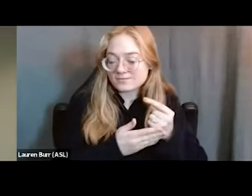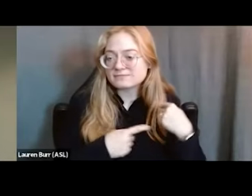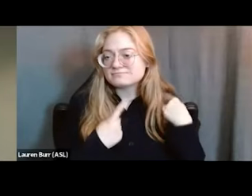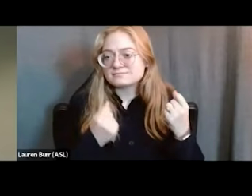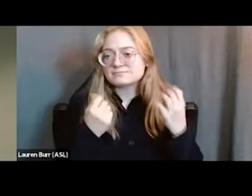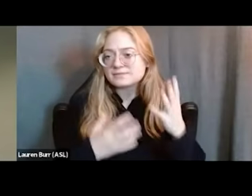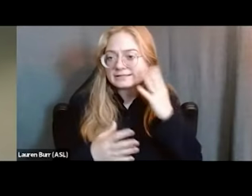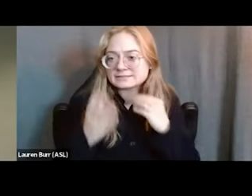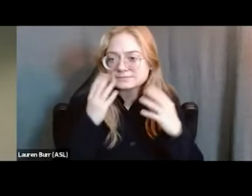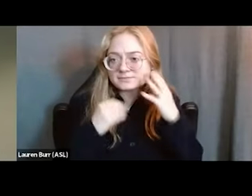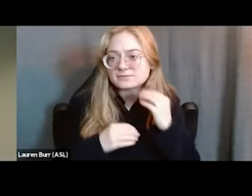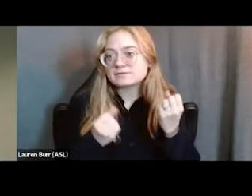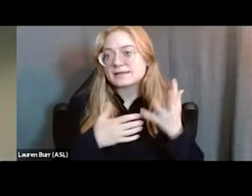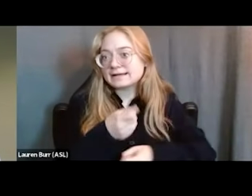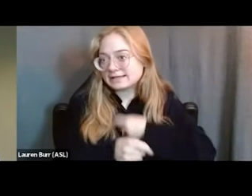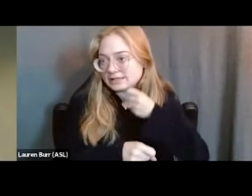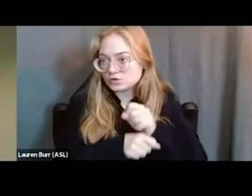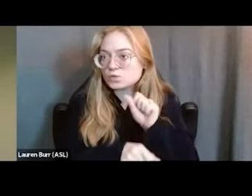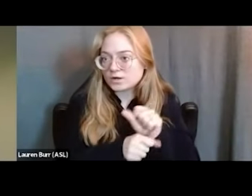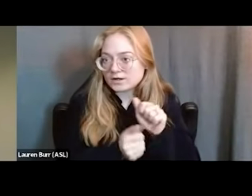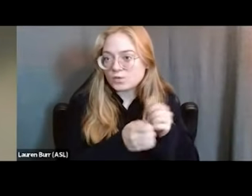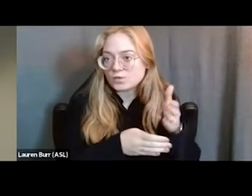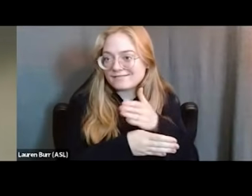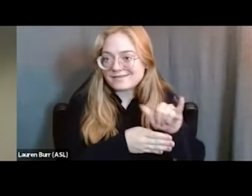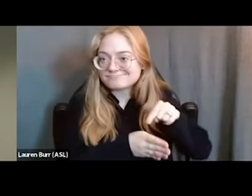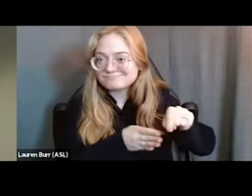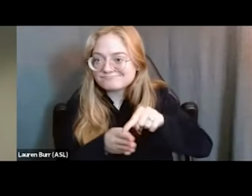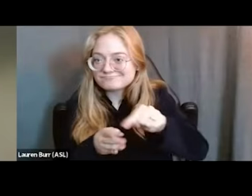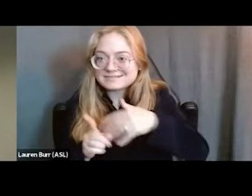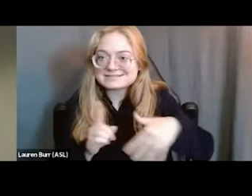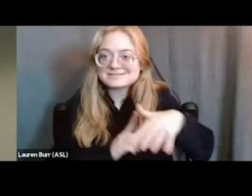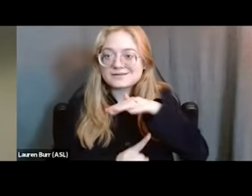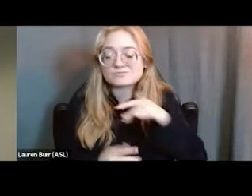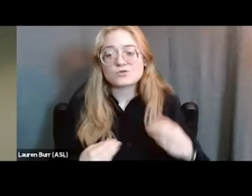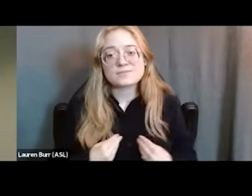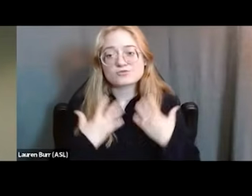Medical Respite and Permanent Supportive Housing settings. So I'm thrilled to be here today talking with my colleagues